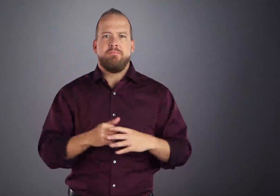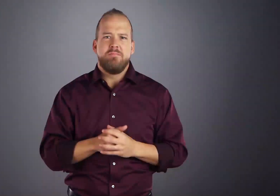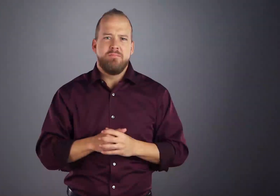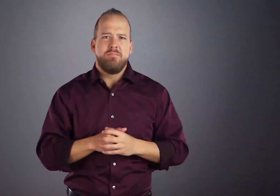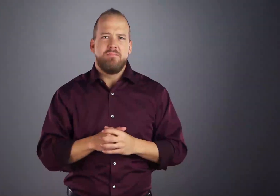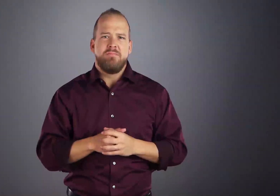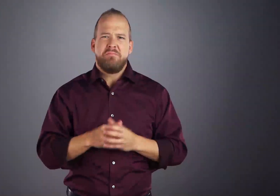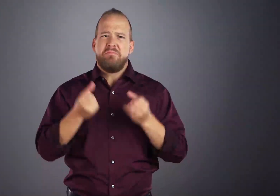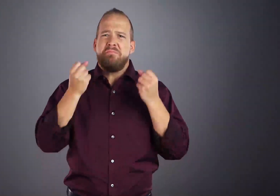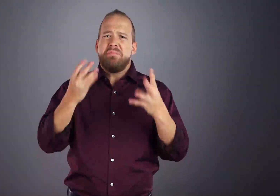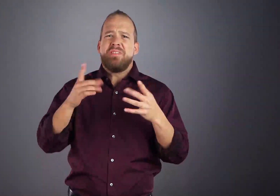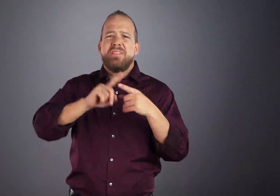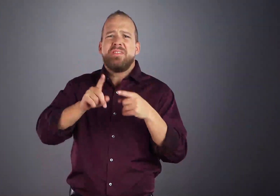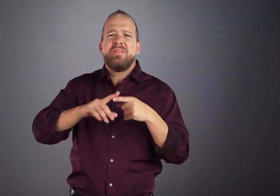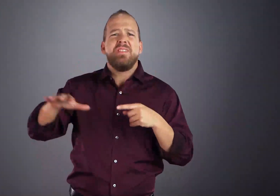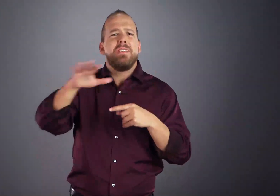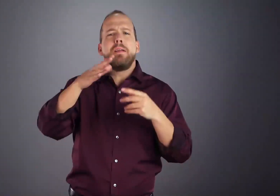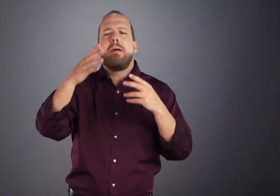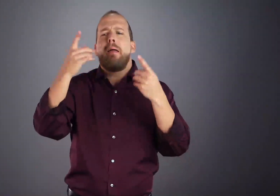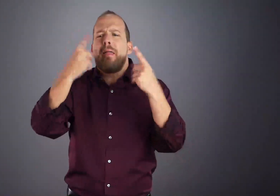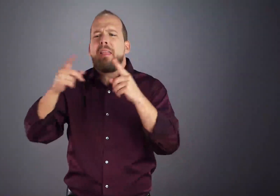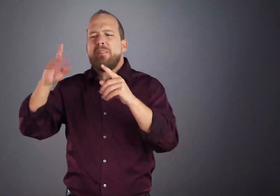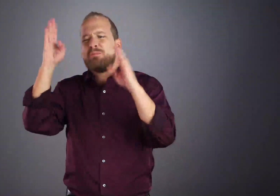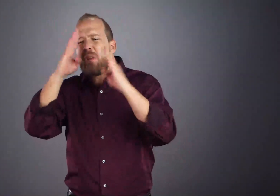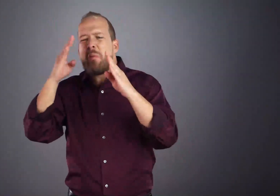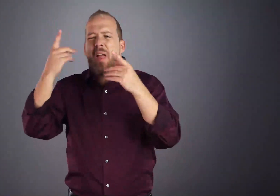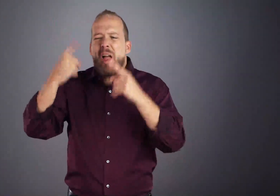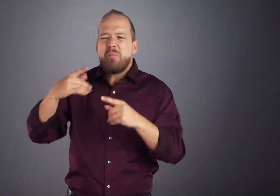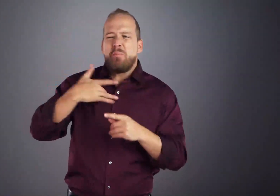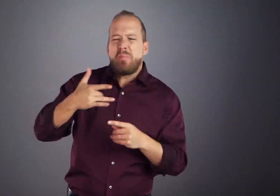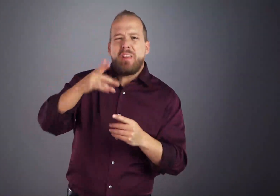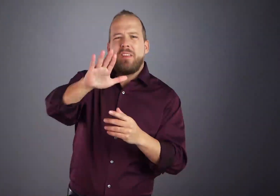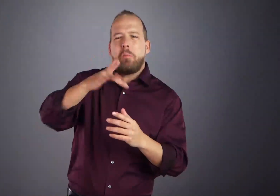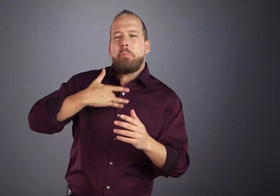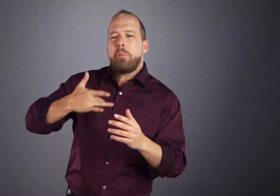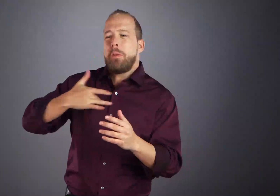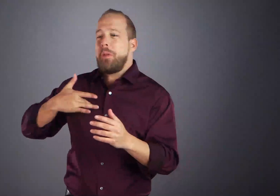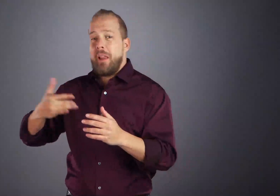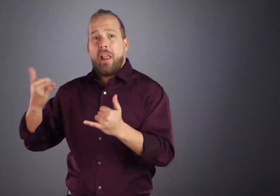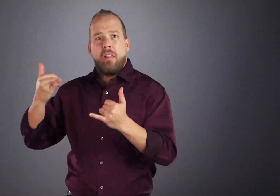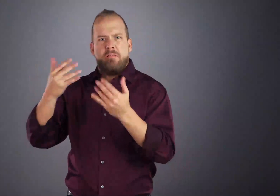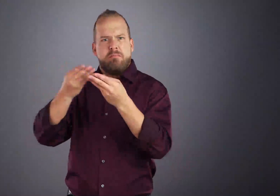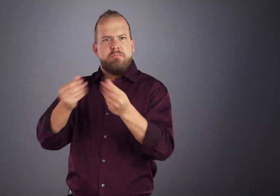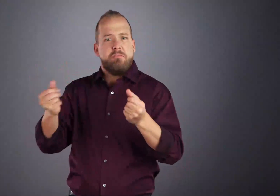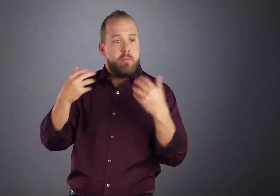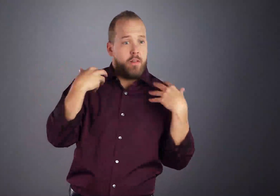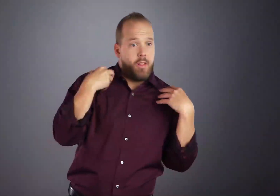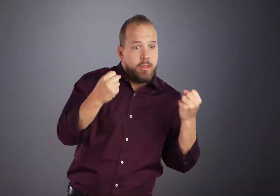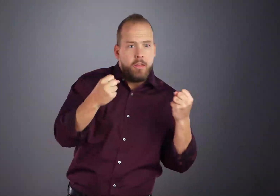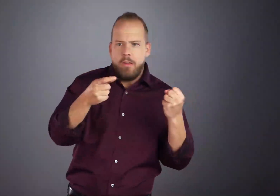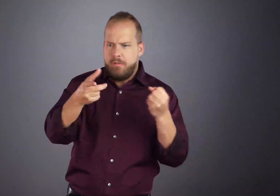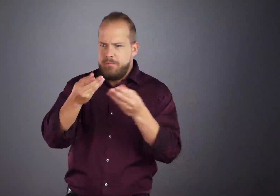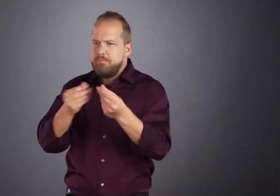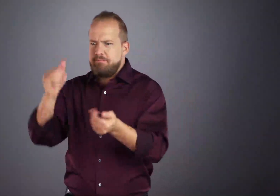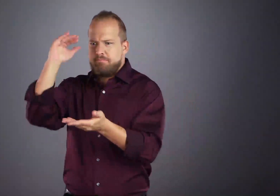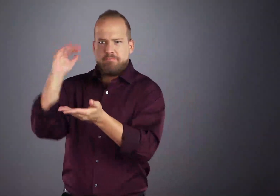There is scarcely any form of trouble and misery which has not been overcome among us.